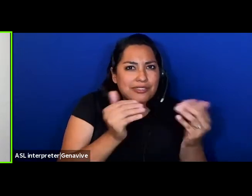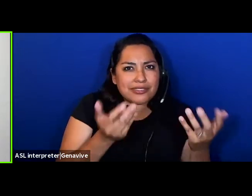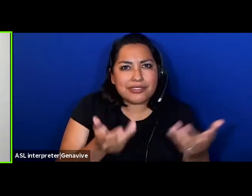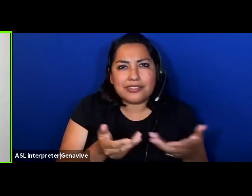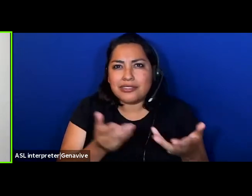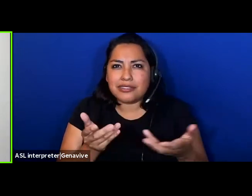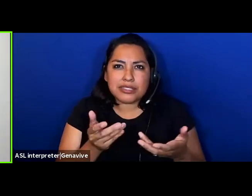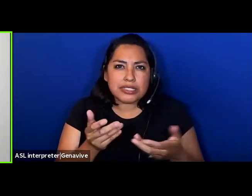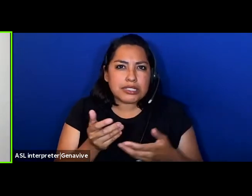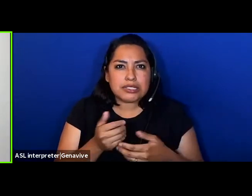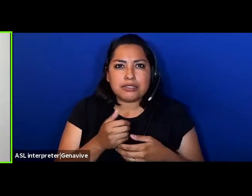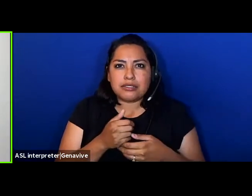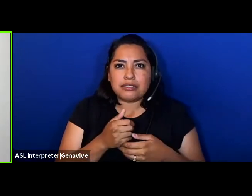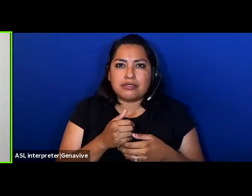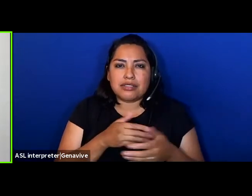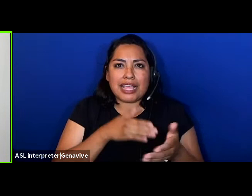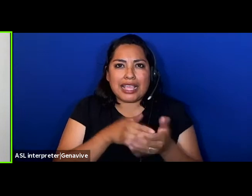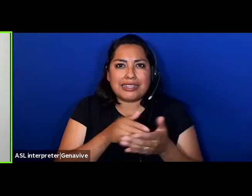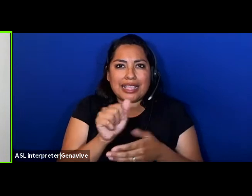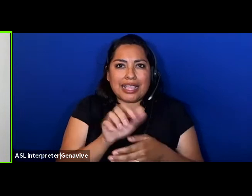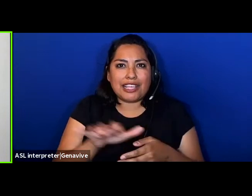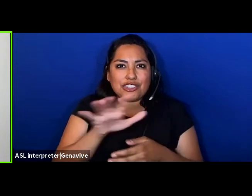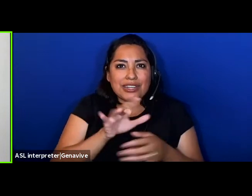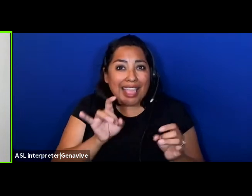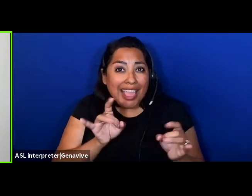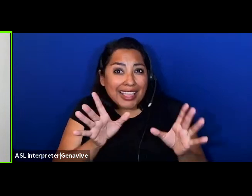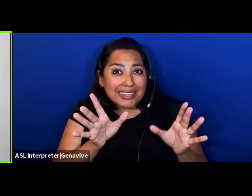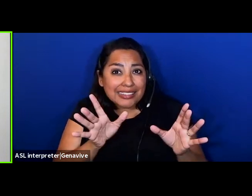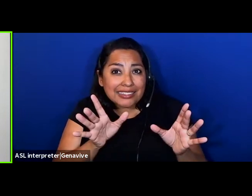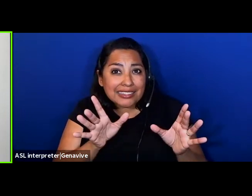and anti-Asian hate and things that are happening now.